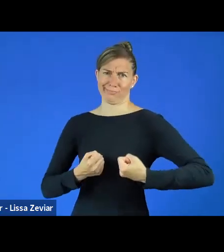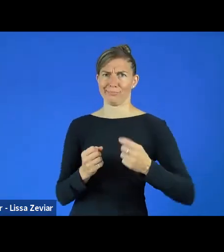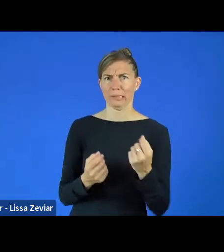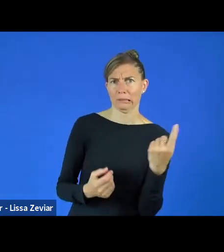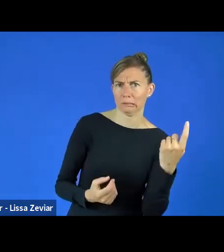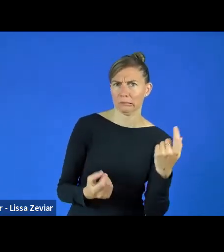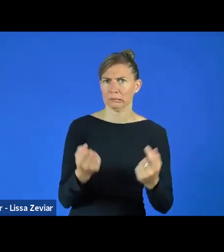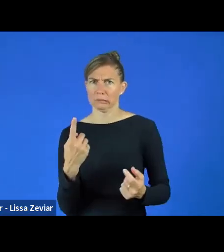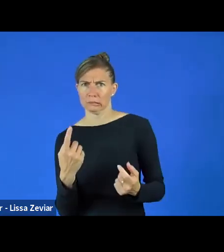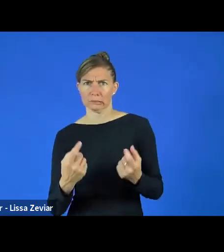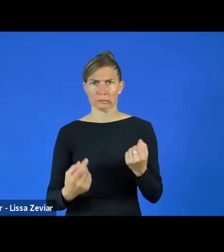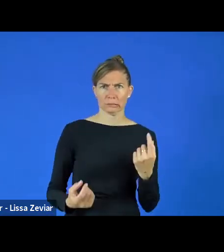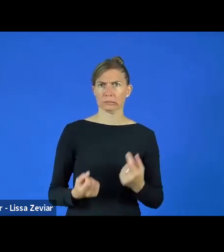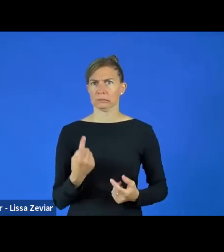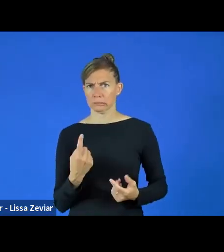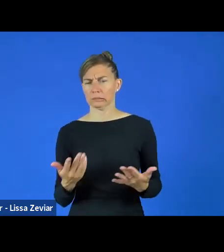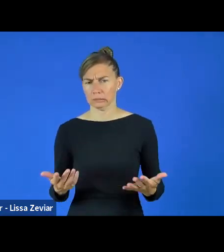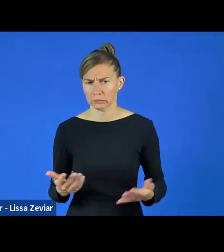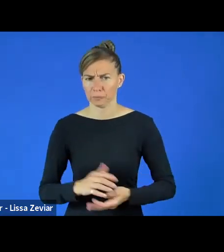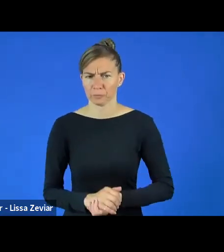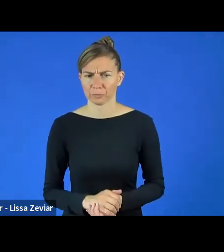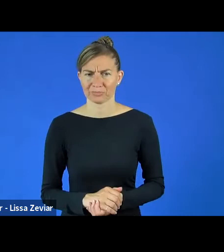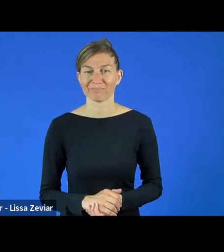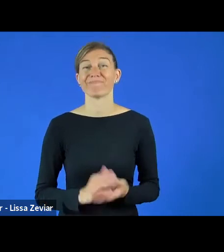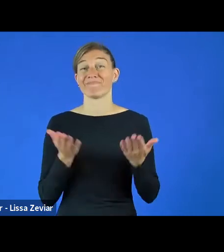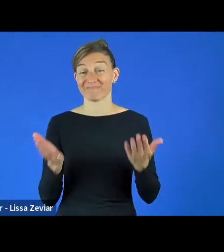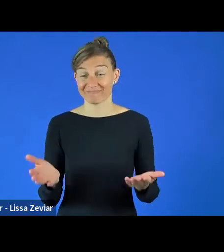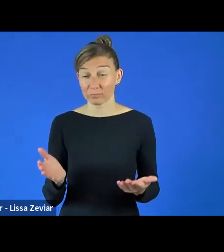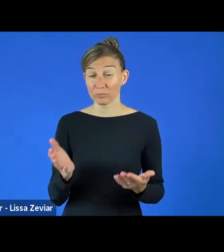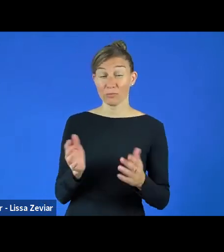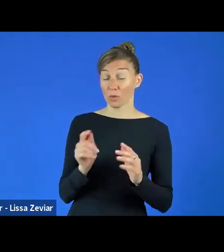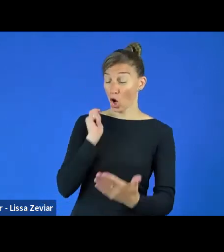So, consumer participation, so consumers of all ages and abilities,